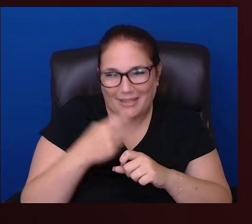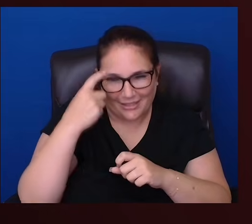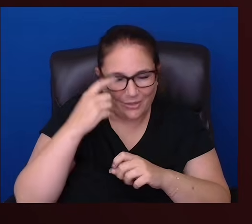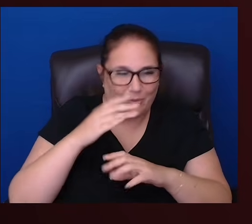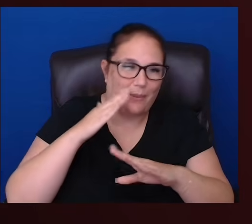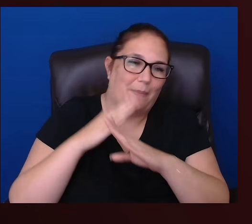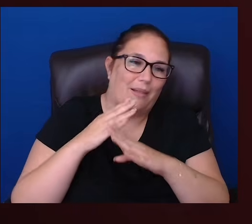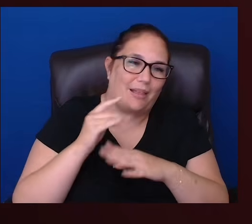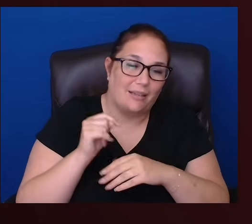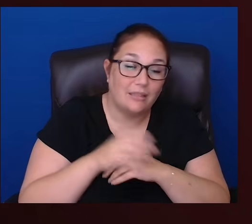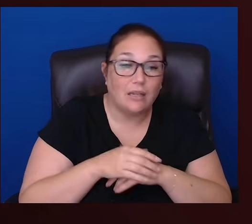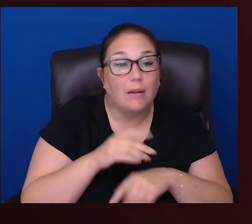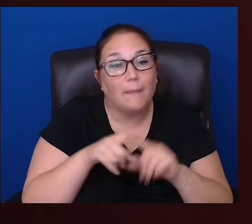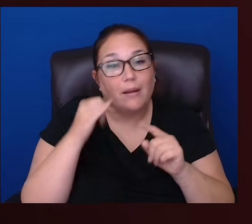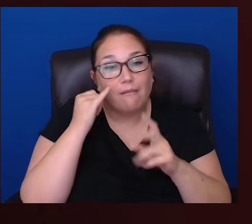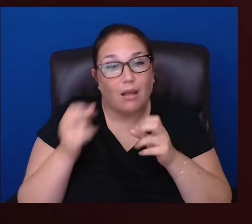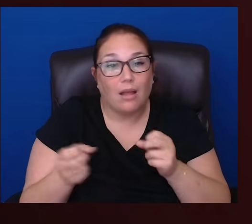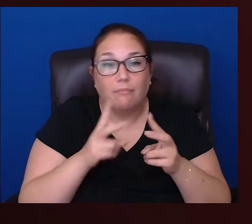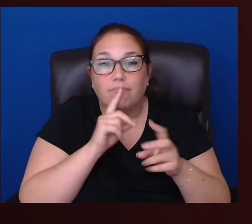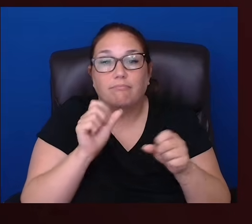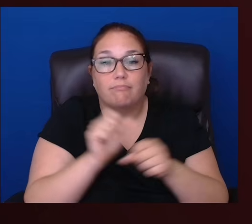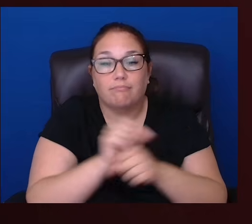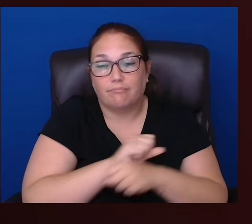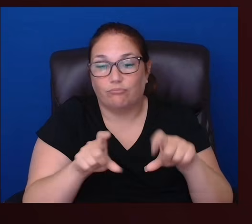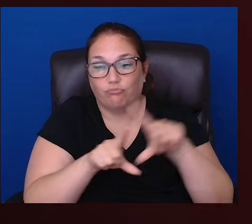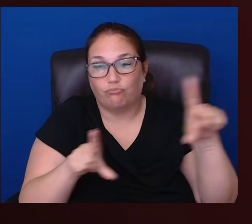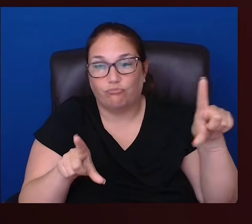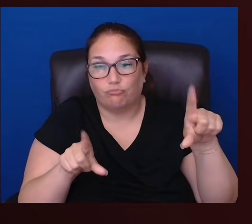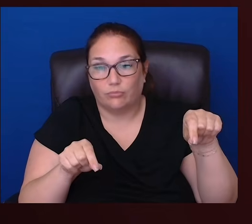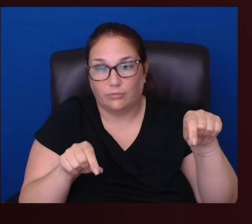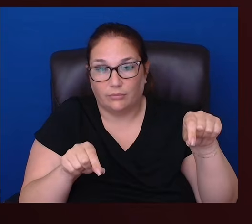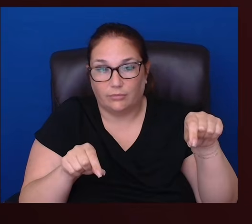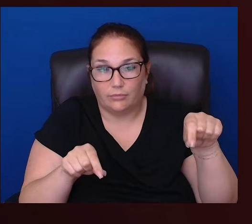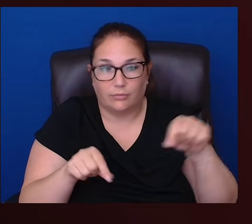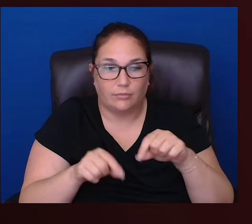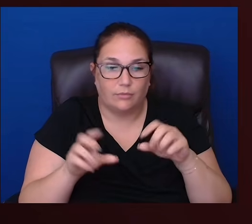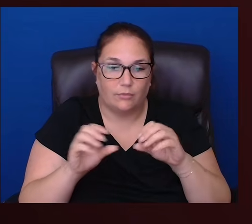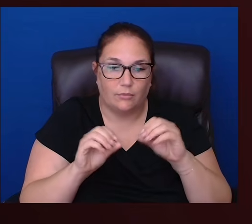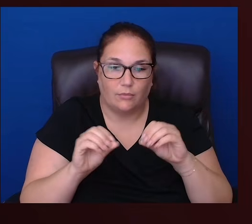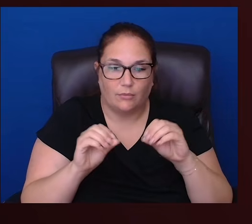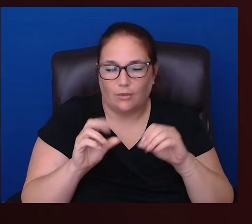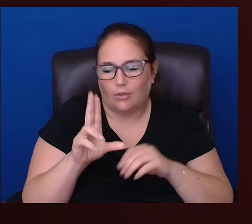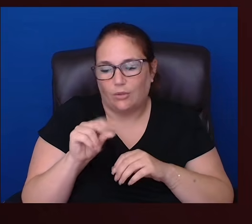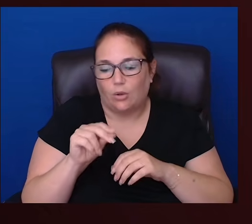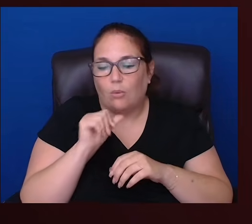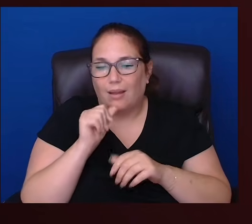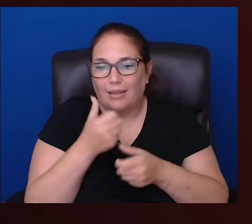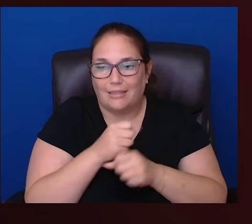But if I upload a legitimate receipt, no unsafe content detected and we're good to go.